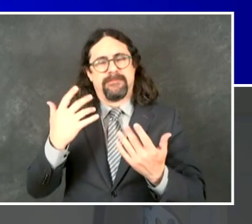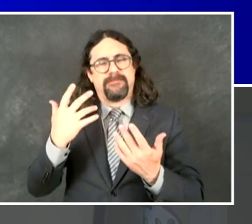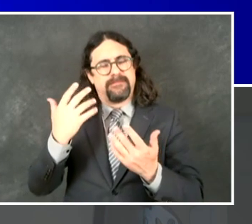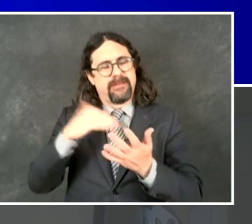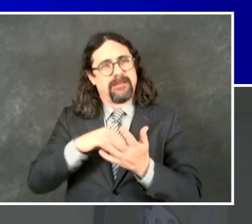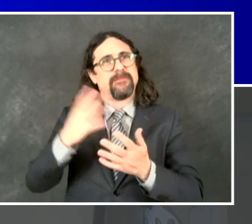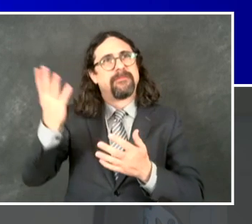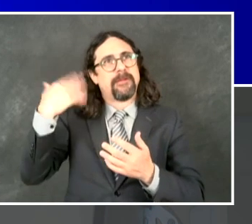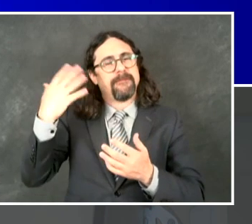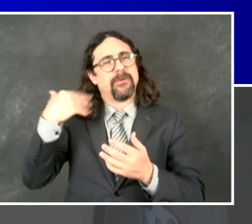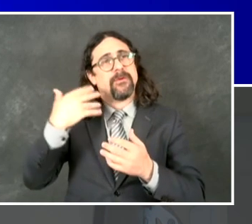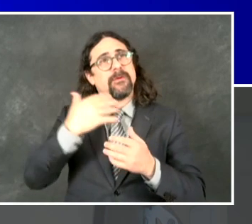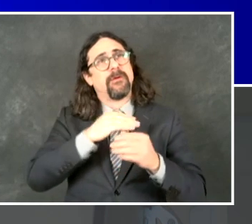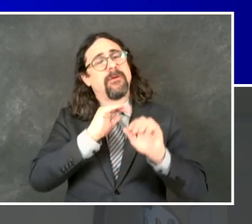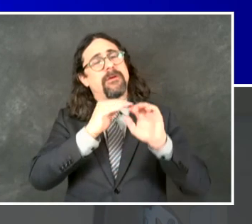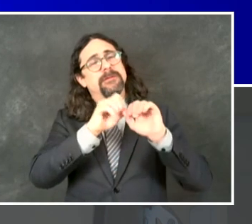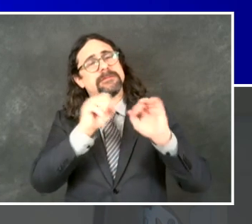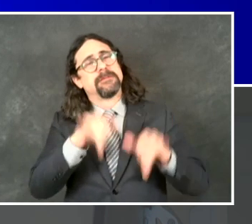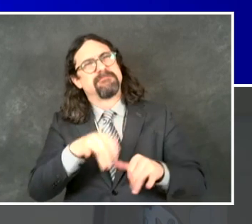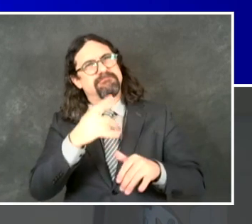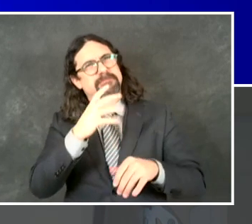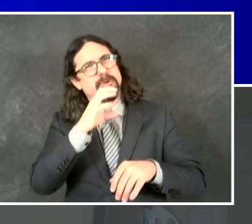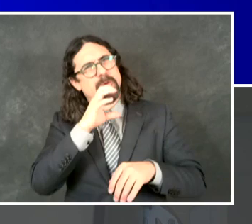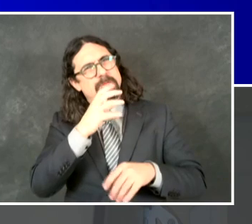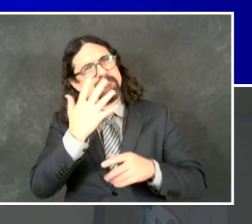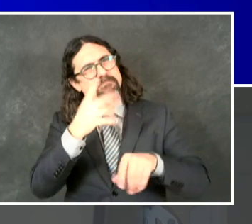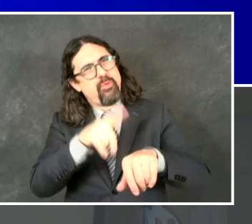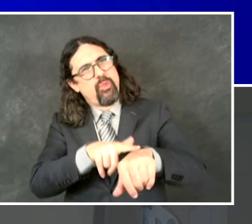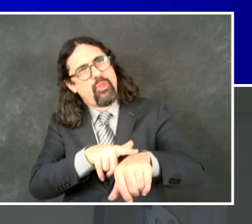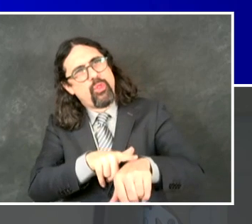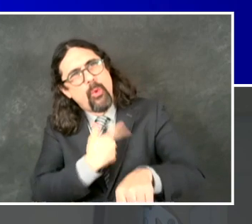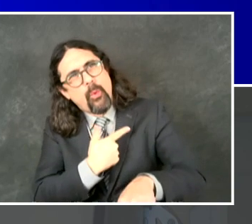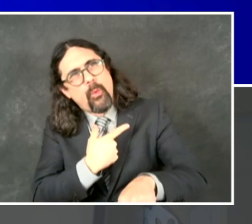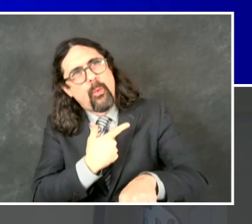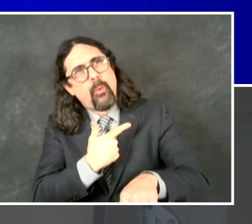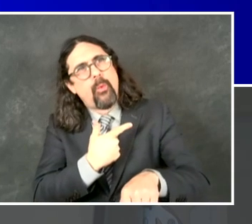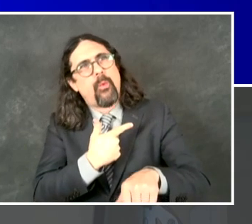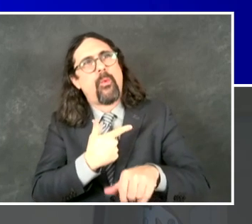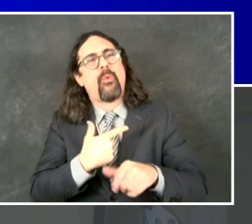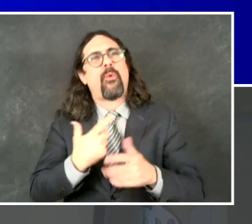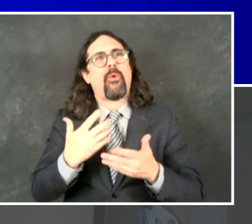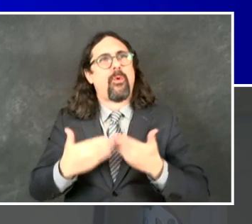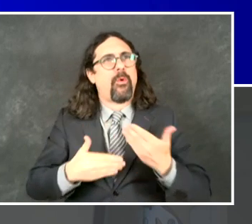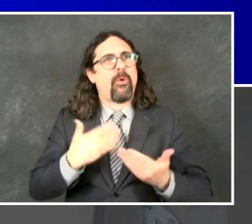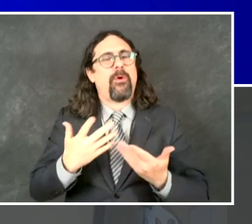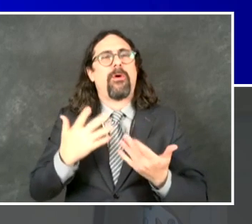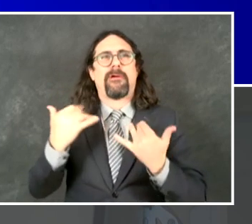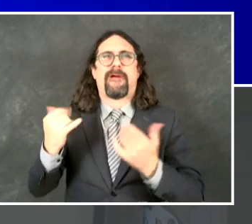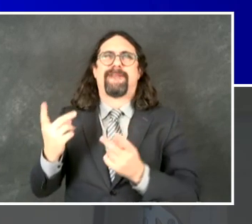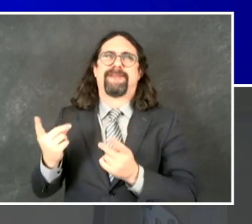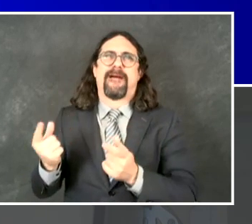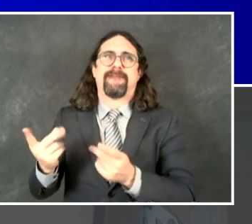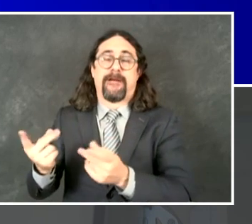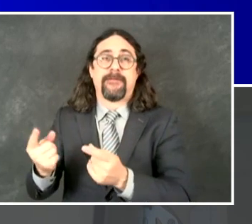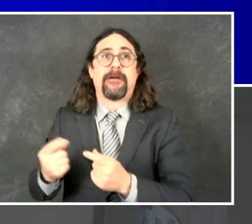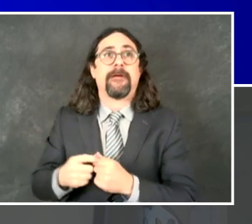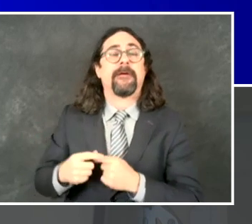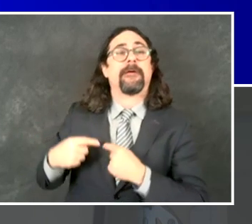HAPPENSA ND ADMINISTER THE TEST, EVERYTHING HAS TO BE DONE VERY METHODICALLY, THEY CAN DO ABOUT 15 TESTS PER HOUR FOR EACH HEAL TH